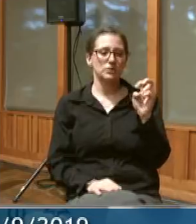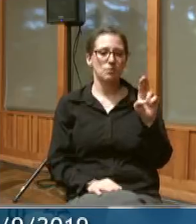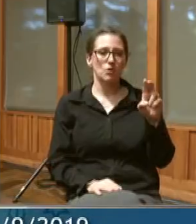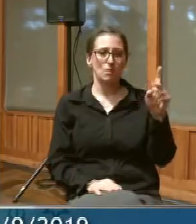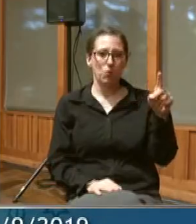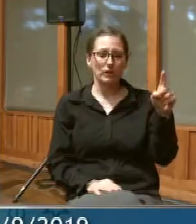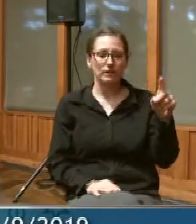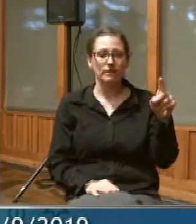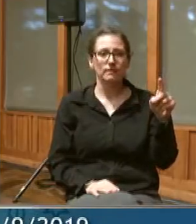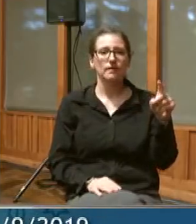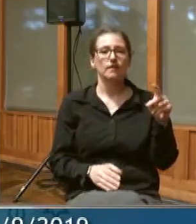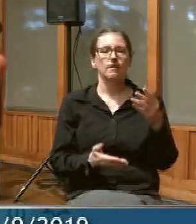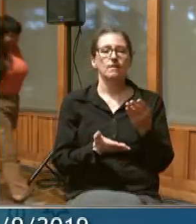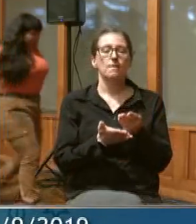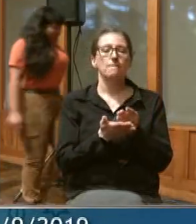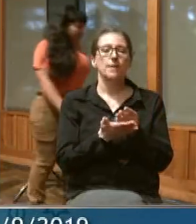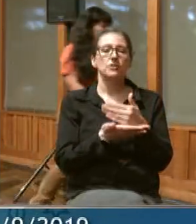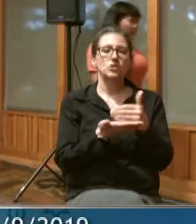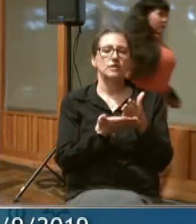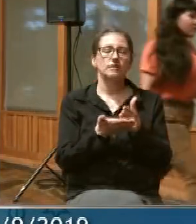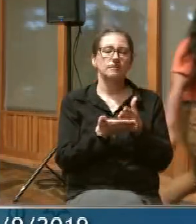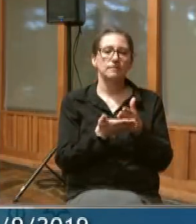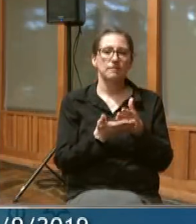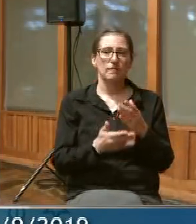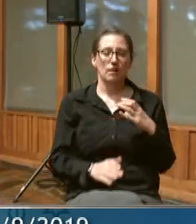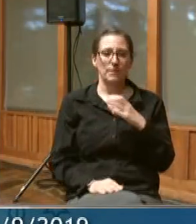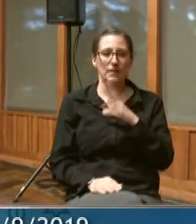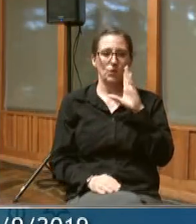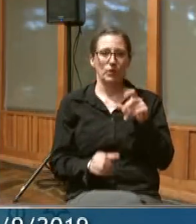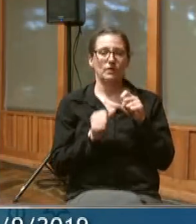THEN WE'LL MOVE INTO THE CITY OF PORTLAND. Wheeler: THAT CONCLUDES THE TESTIMONY FOR PROSPER PORTLAND'S